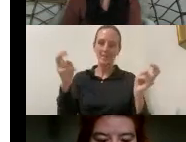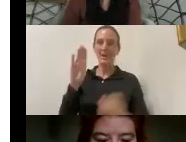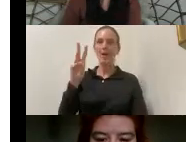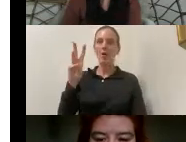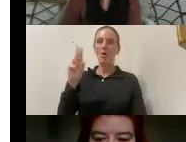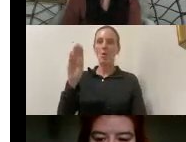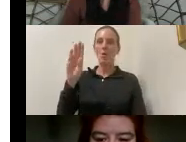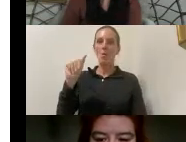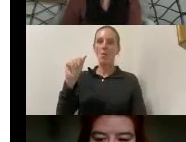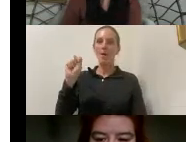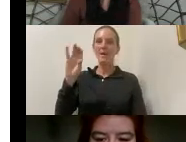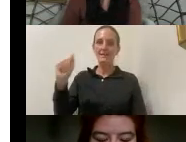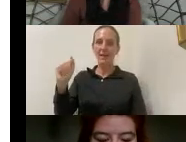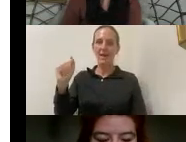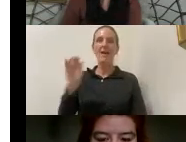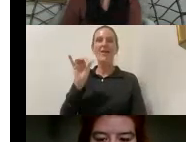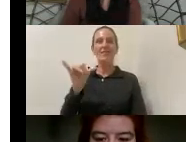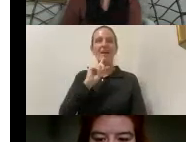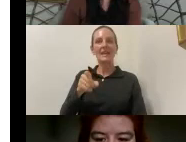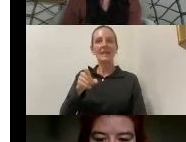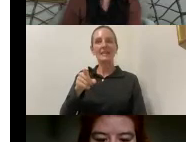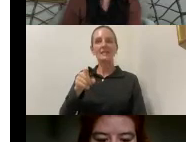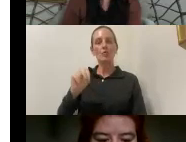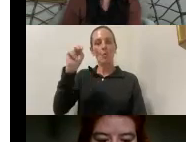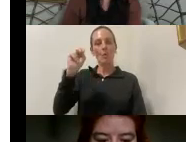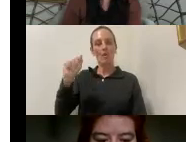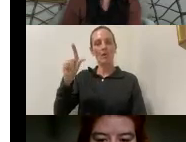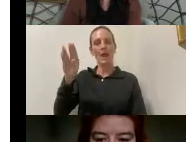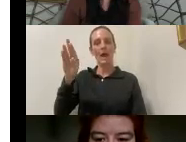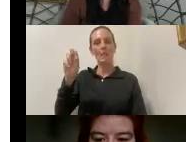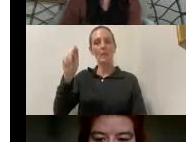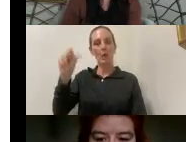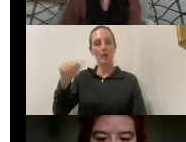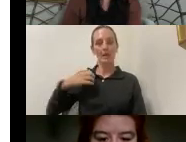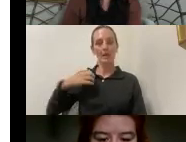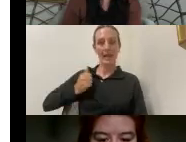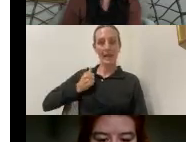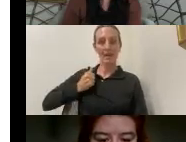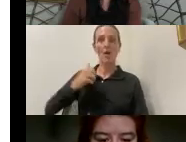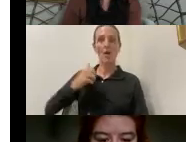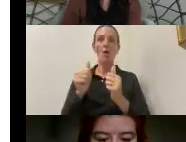is a hamlet in Northern Alberta, Canada within the Municipal District of Opportunity No.